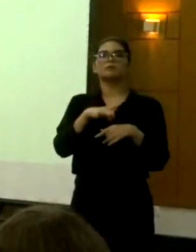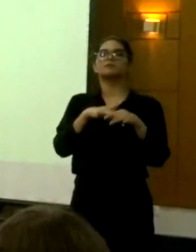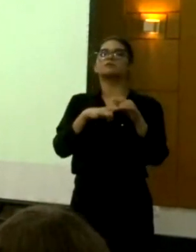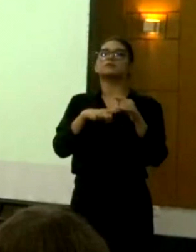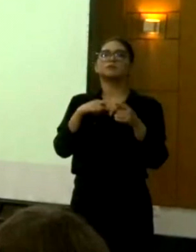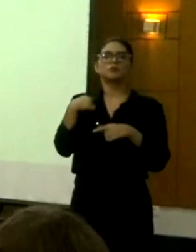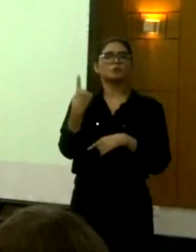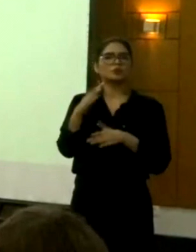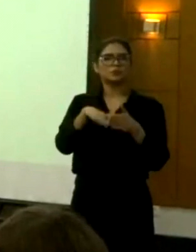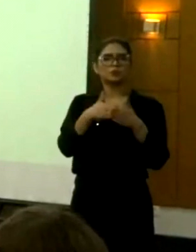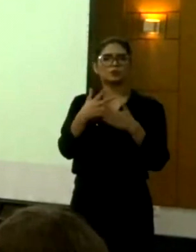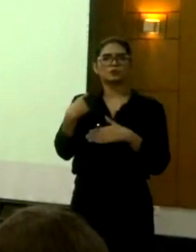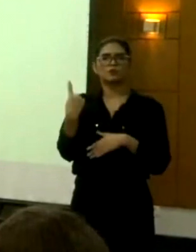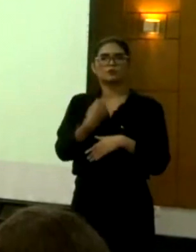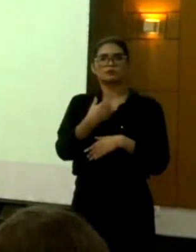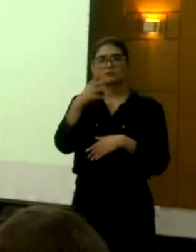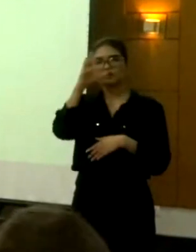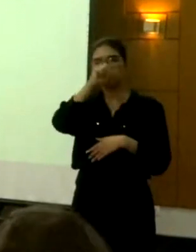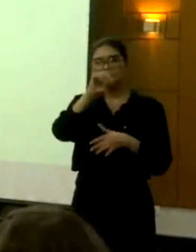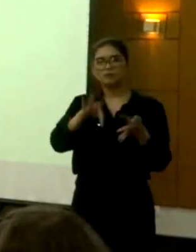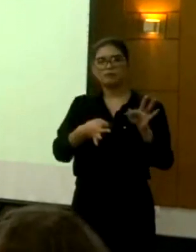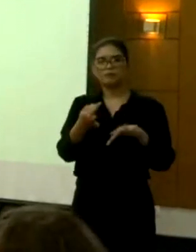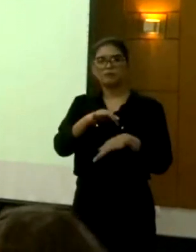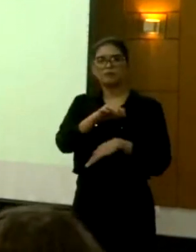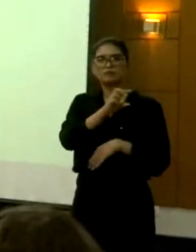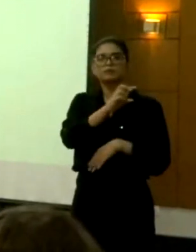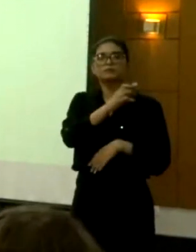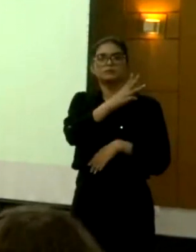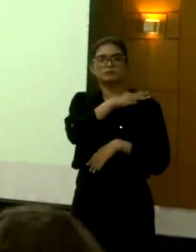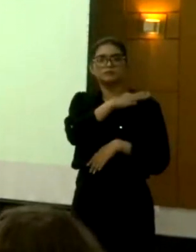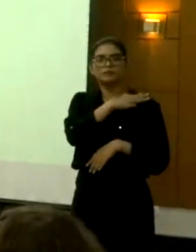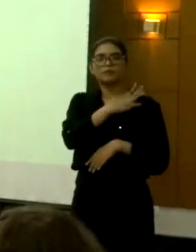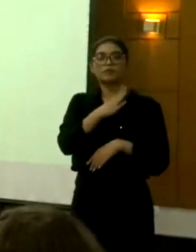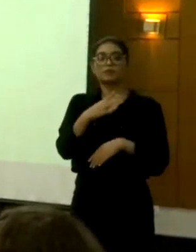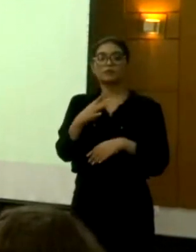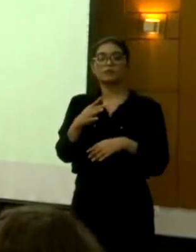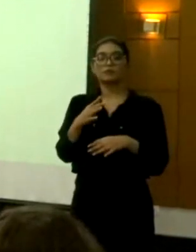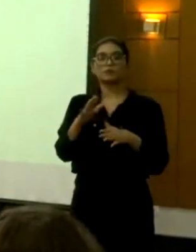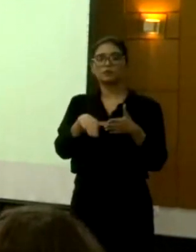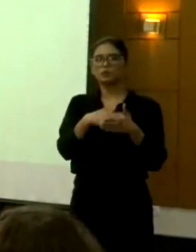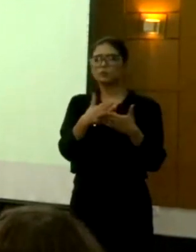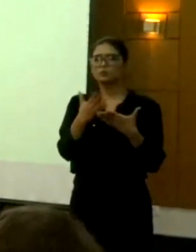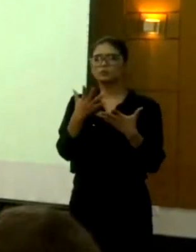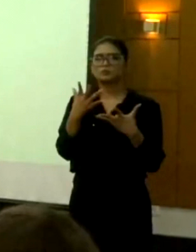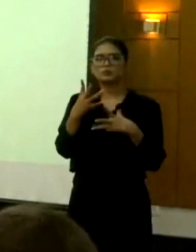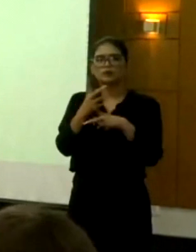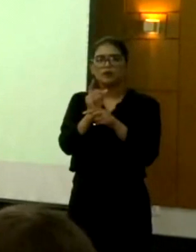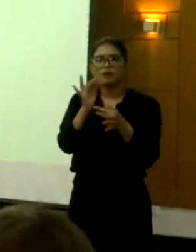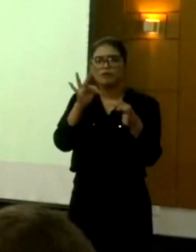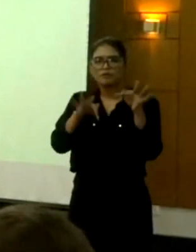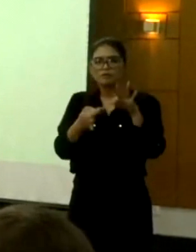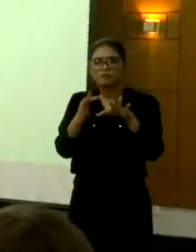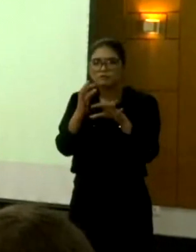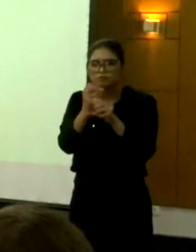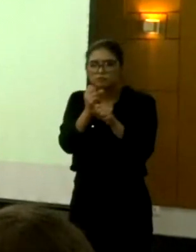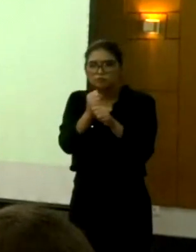these sets of equations when integrated and when solved numerically on a horizontal and vertical